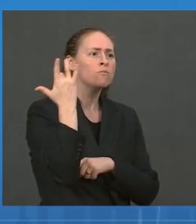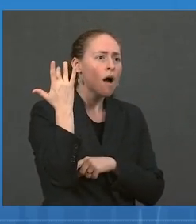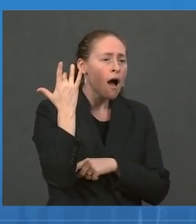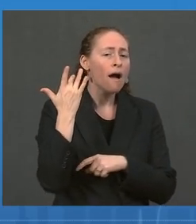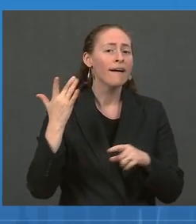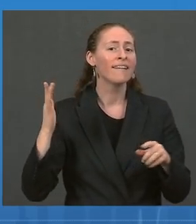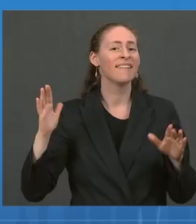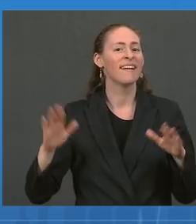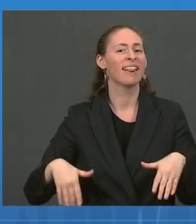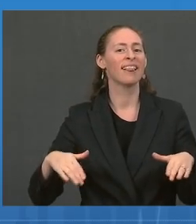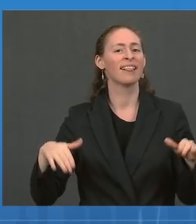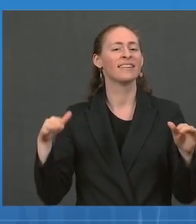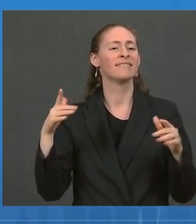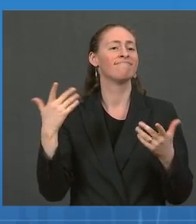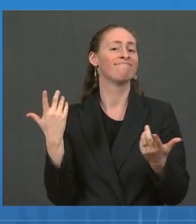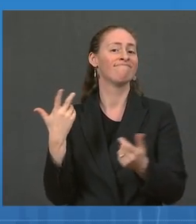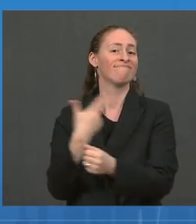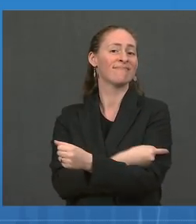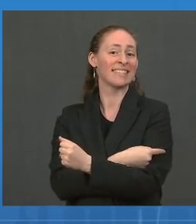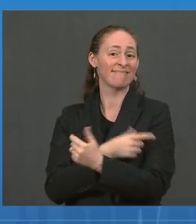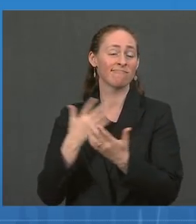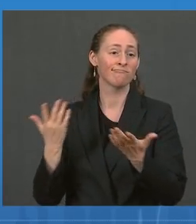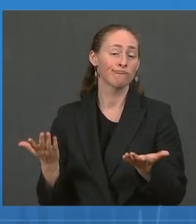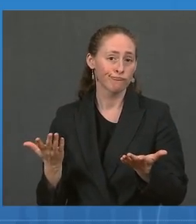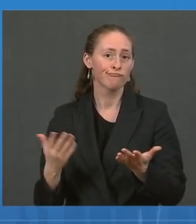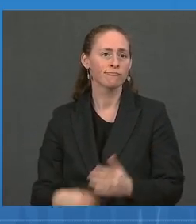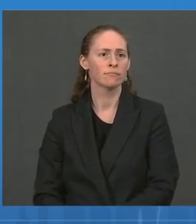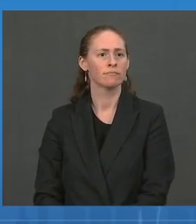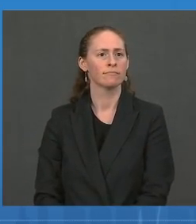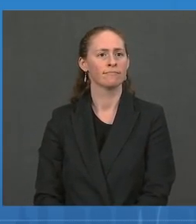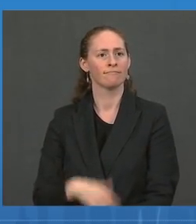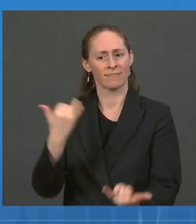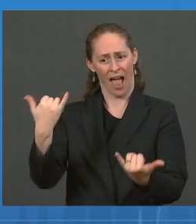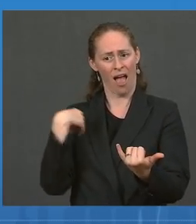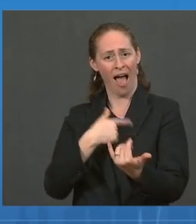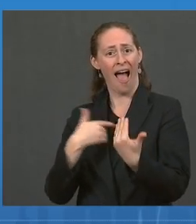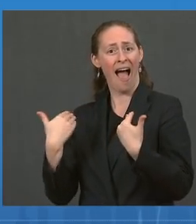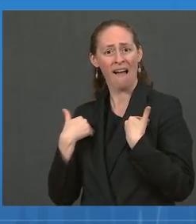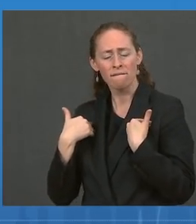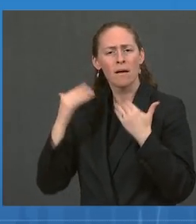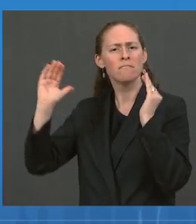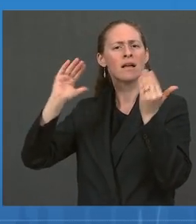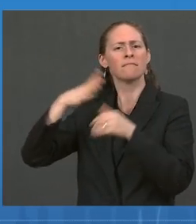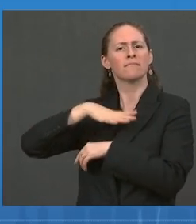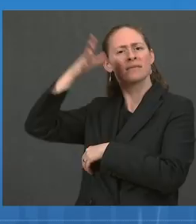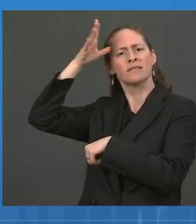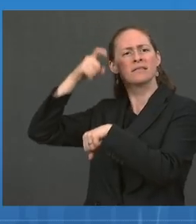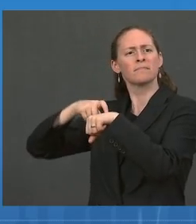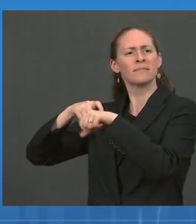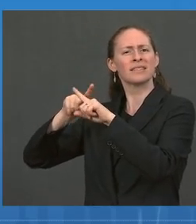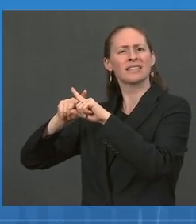And so, we have something my father did not have. Let us use it. Last slide.